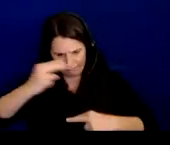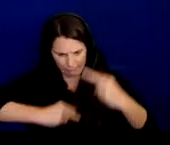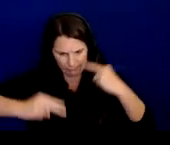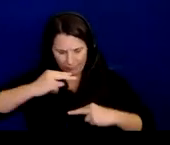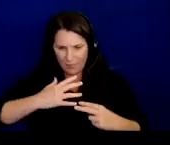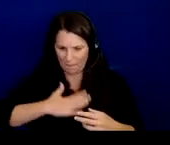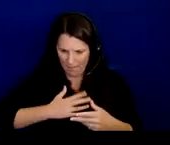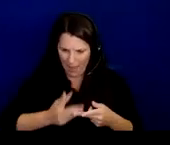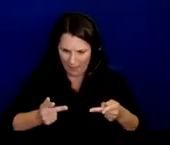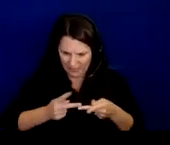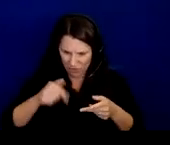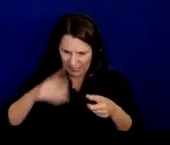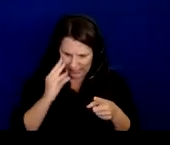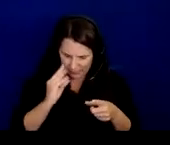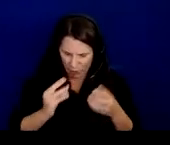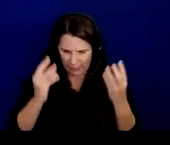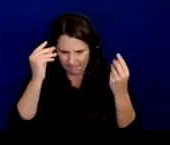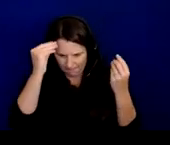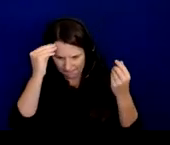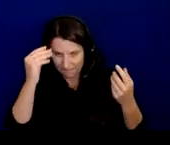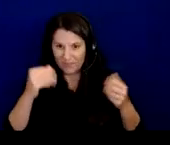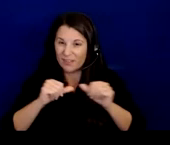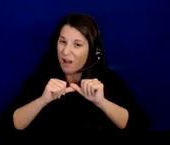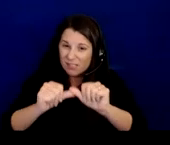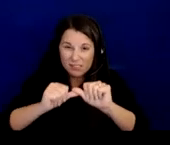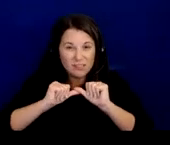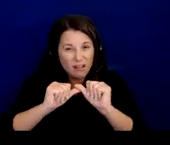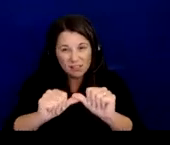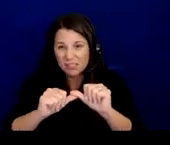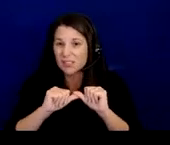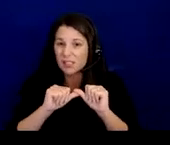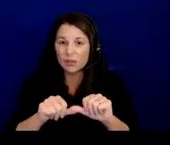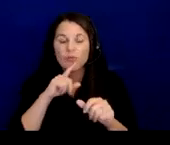right constantly throughout the whole thing. Because it changes. It shifts.